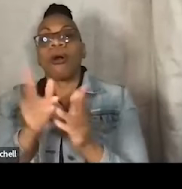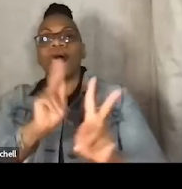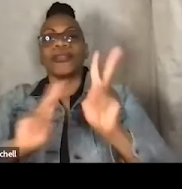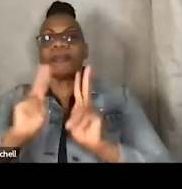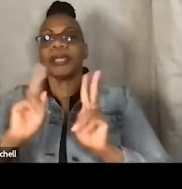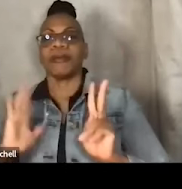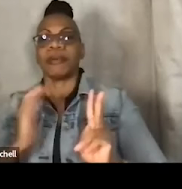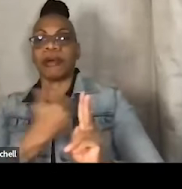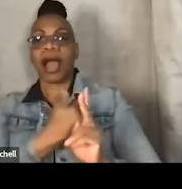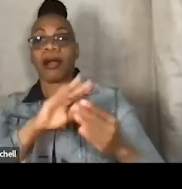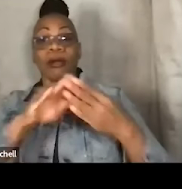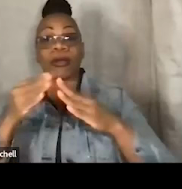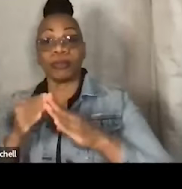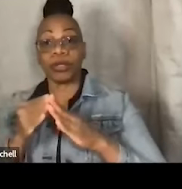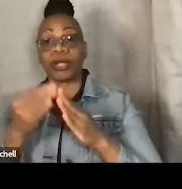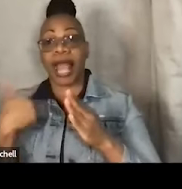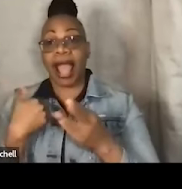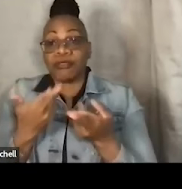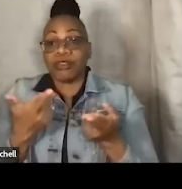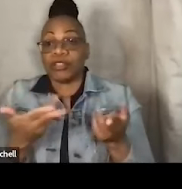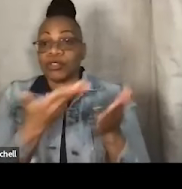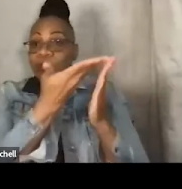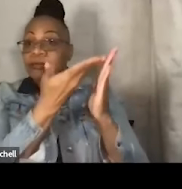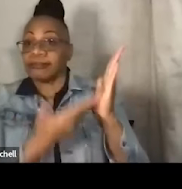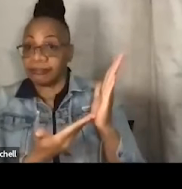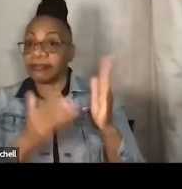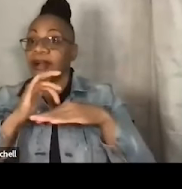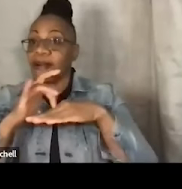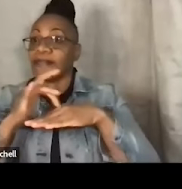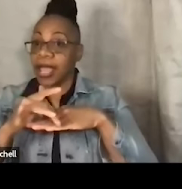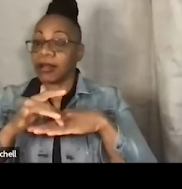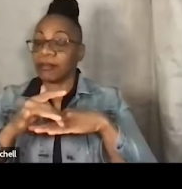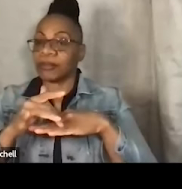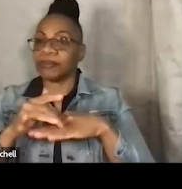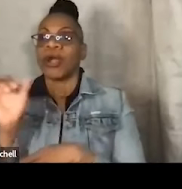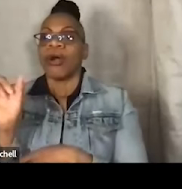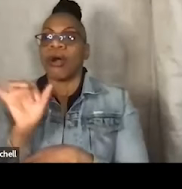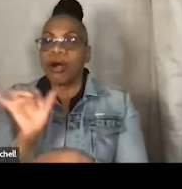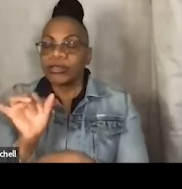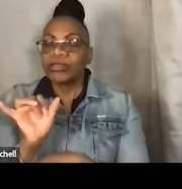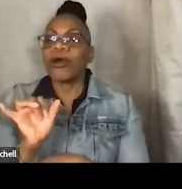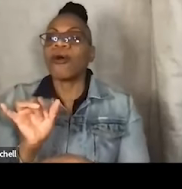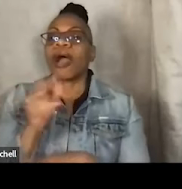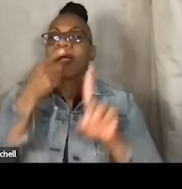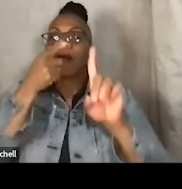know that these are resources that are available to them. And ultimately moving towards developing